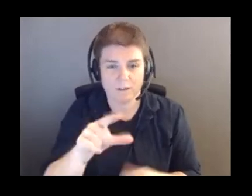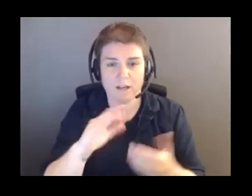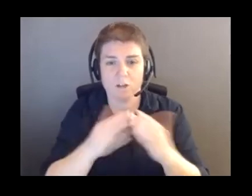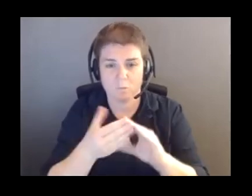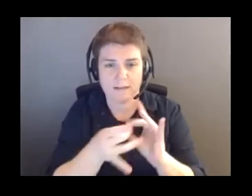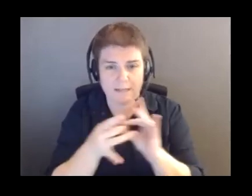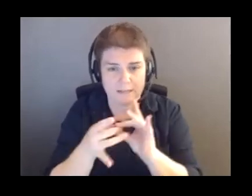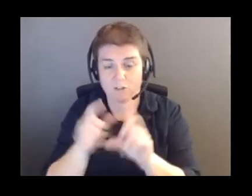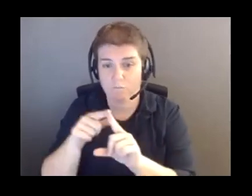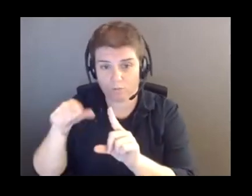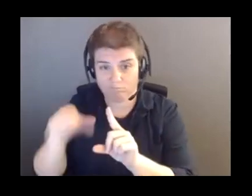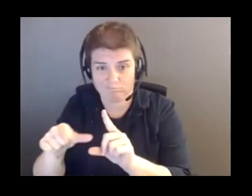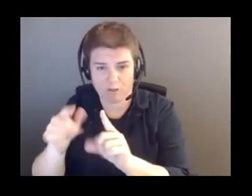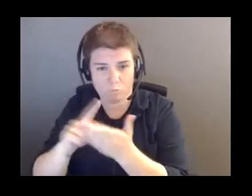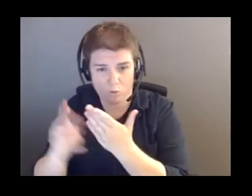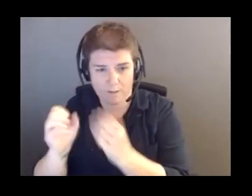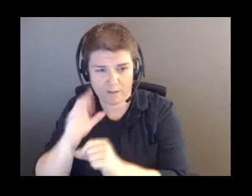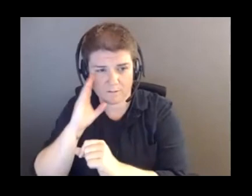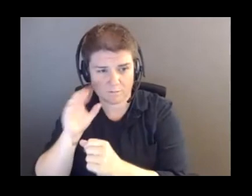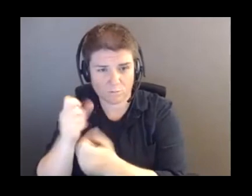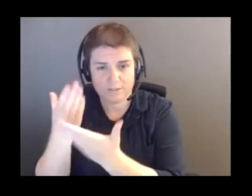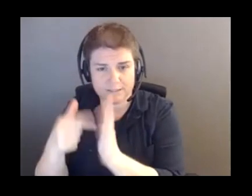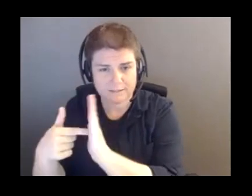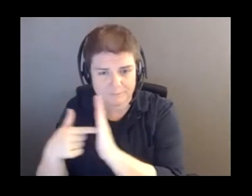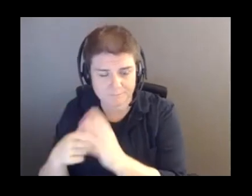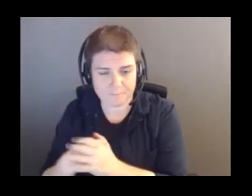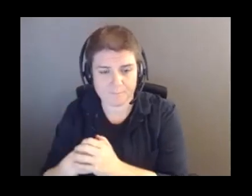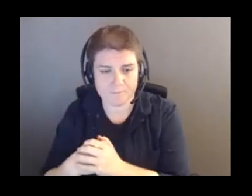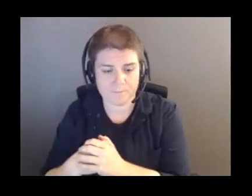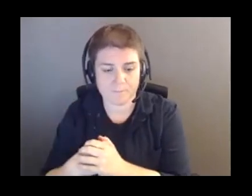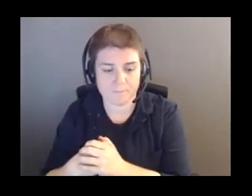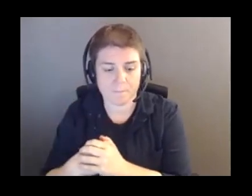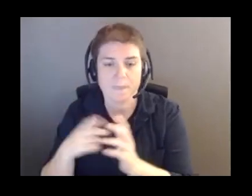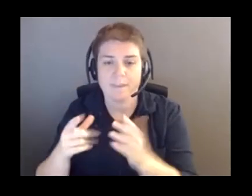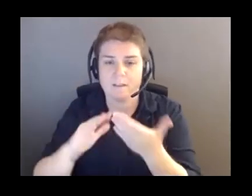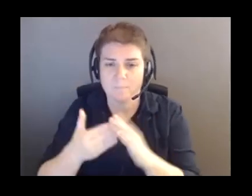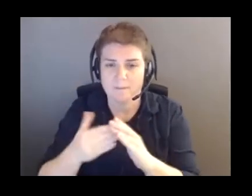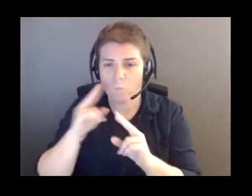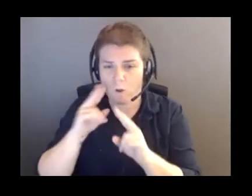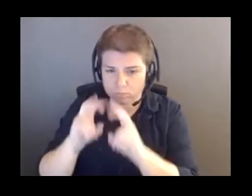& Present. For this stream, the committee will be considering if the applicant has clearly